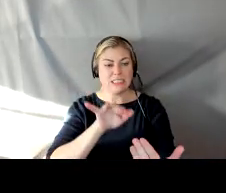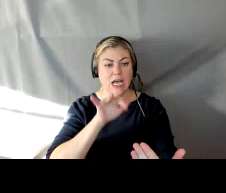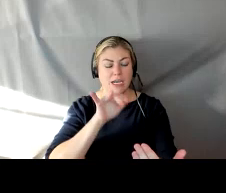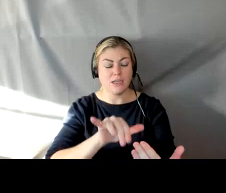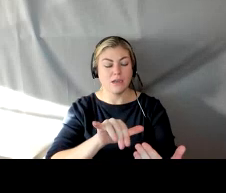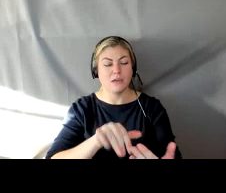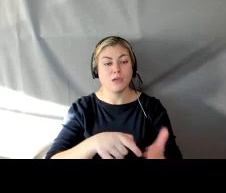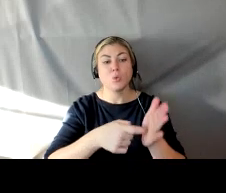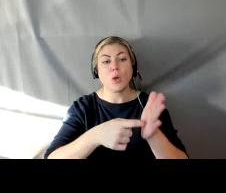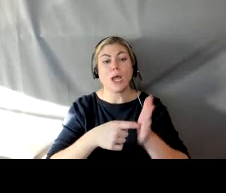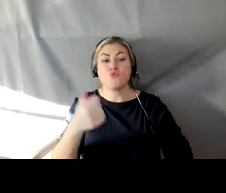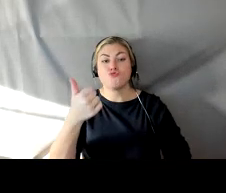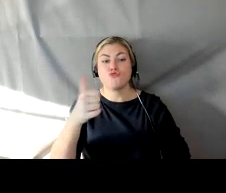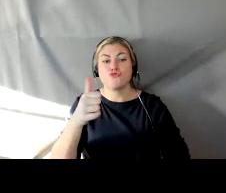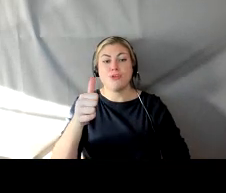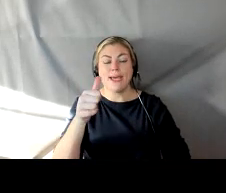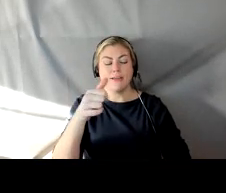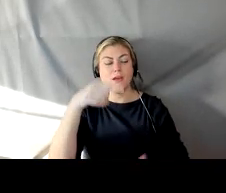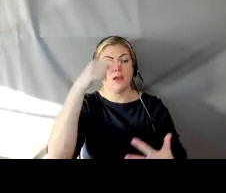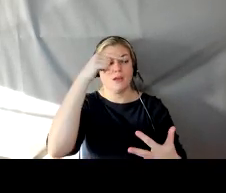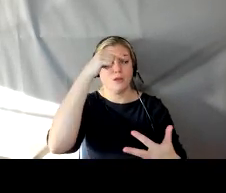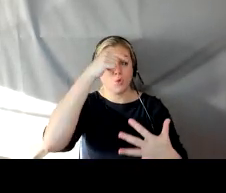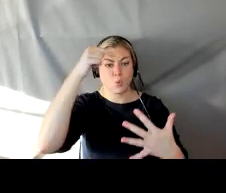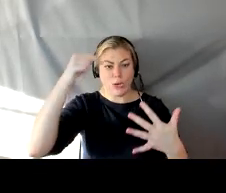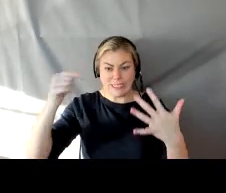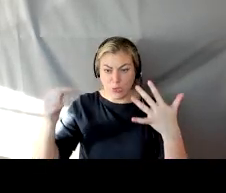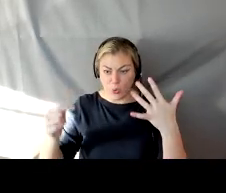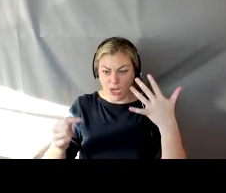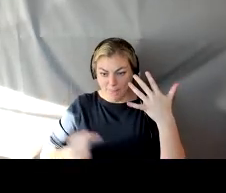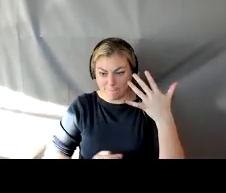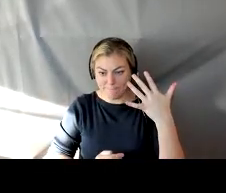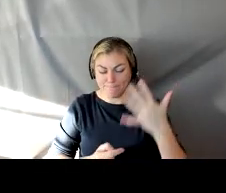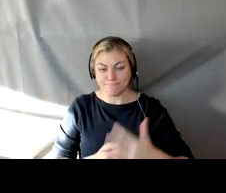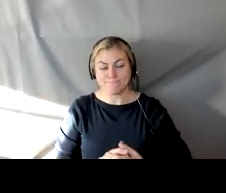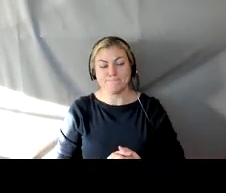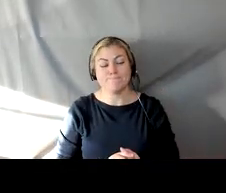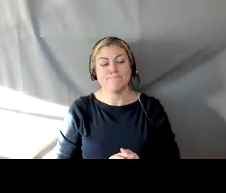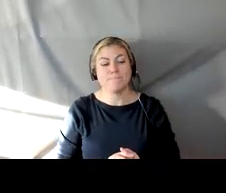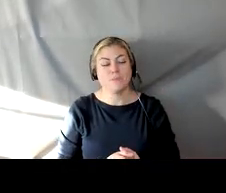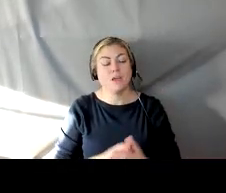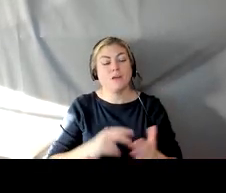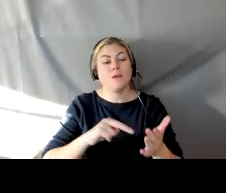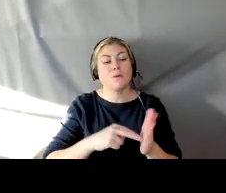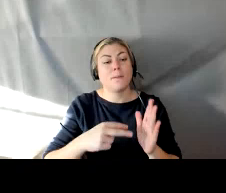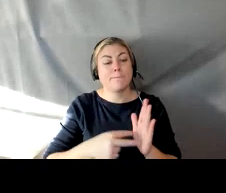then we recommend that it has the potential to become a national heritage area.